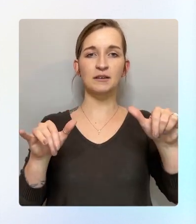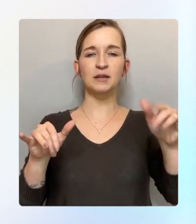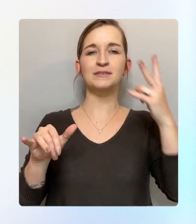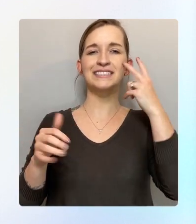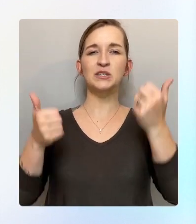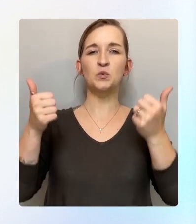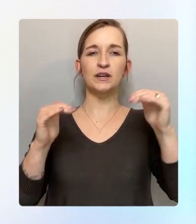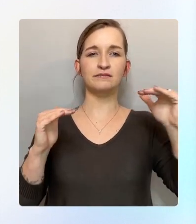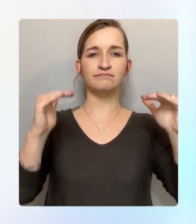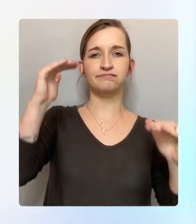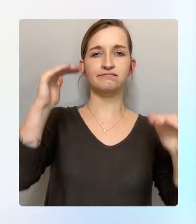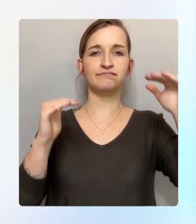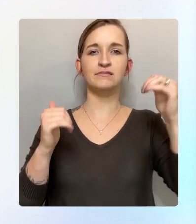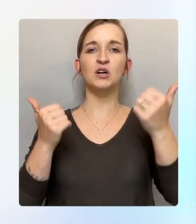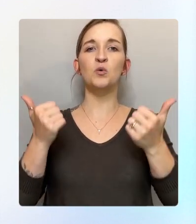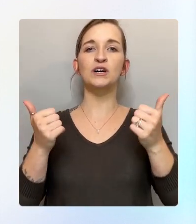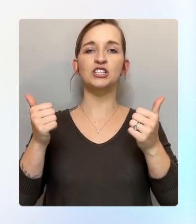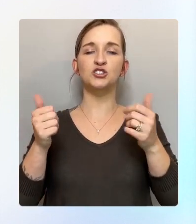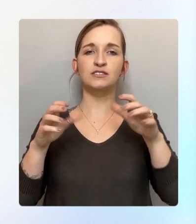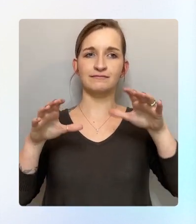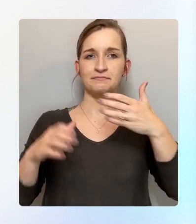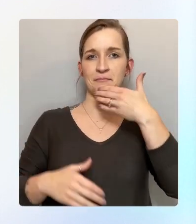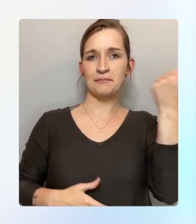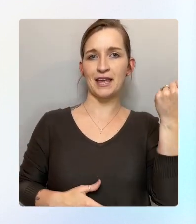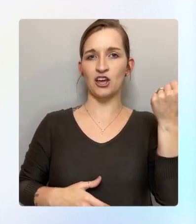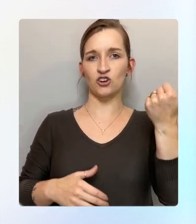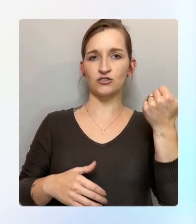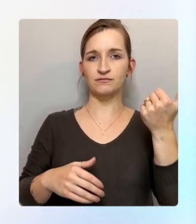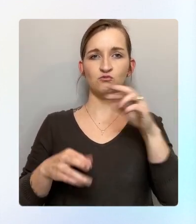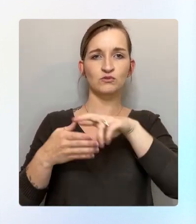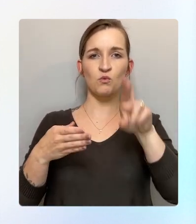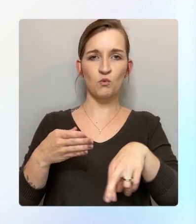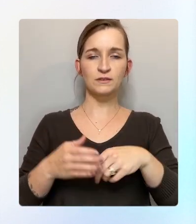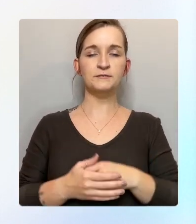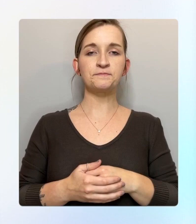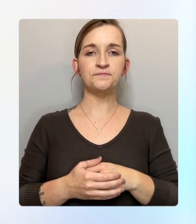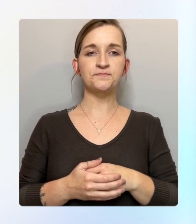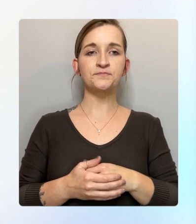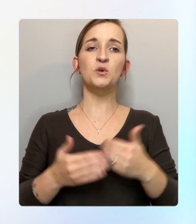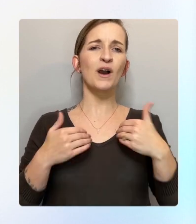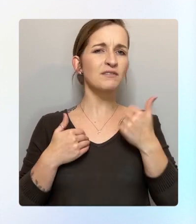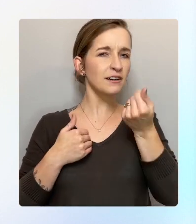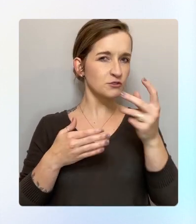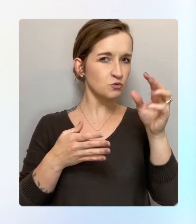you have a couple options to explore. First, you can individually test trailers,